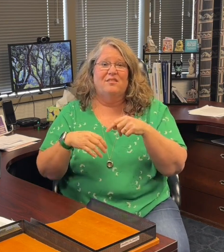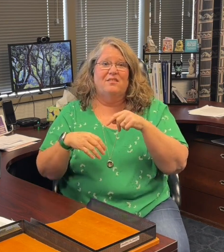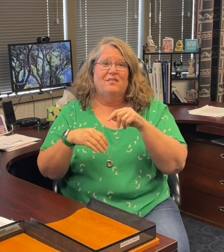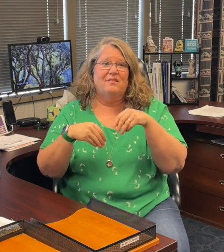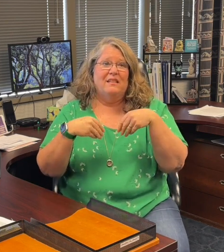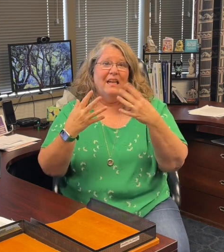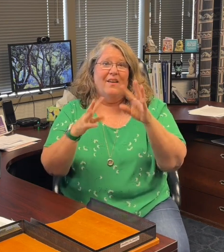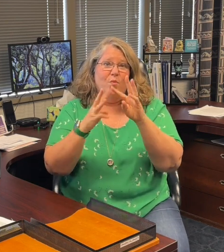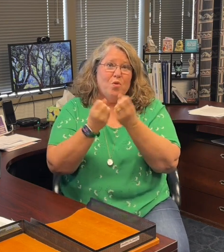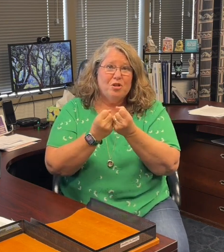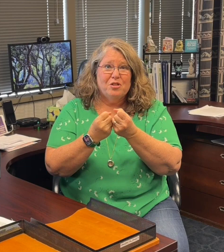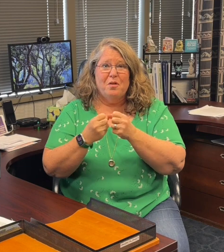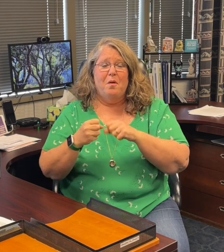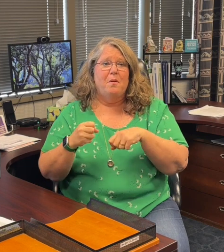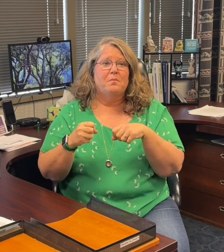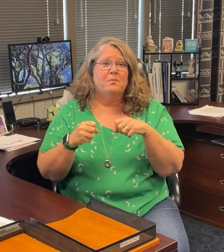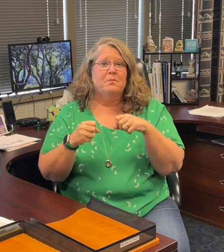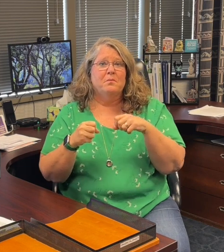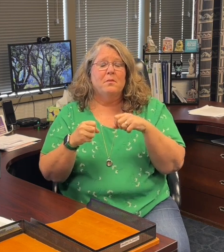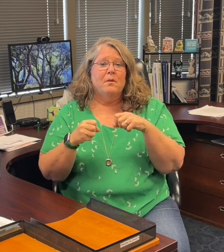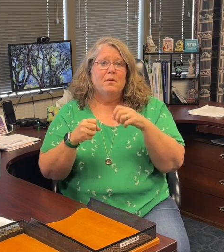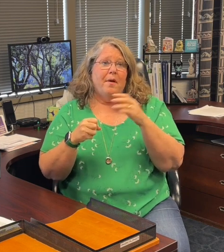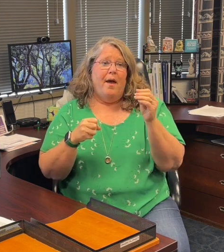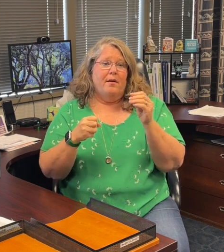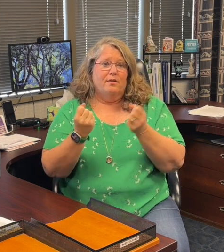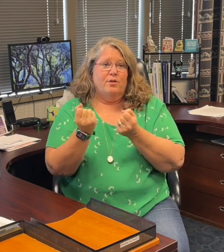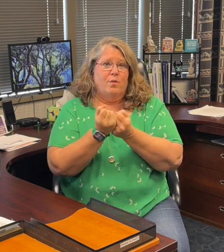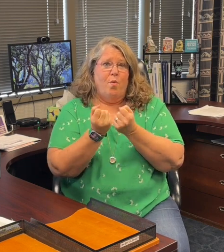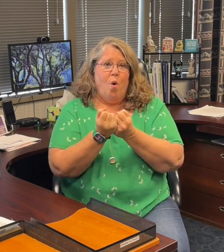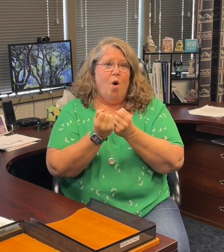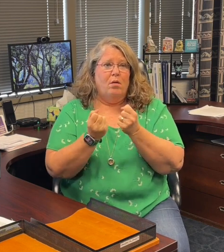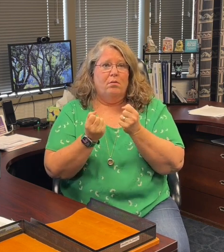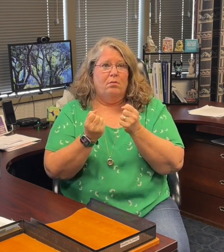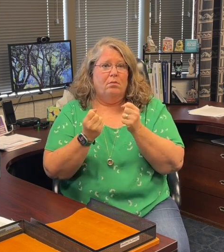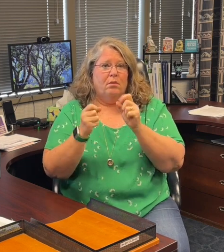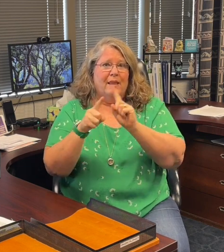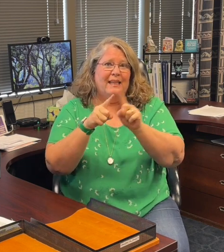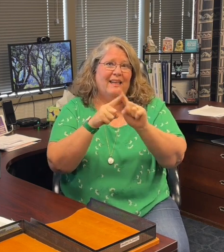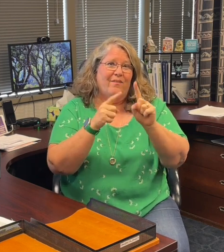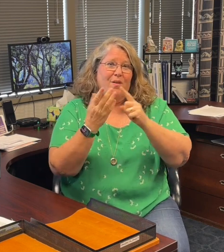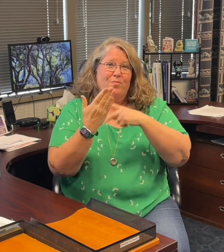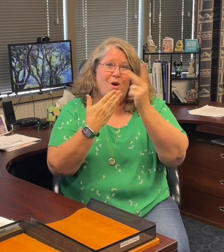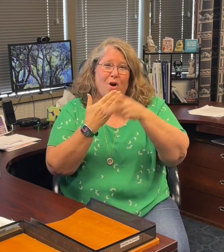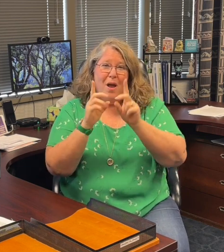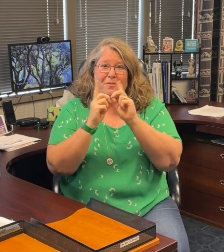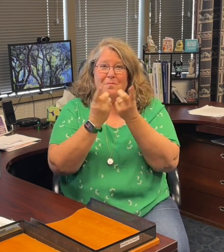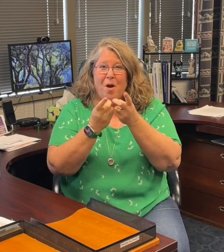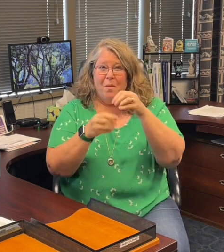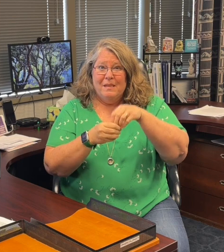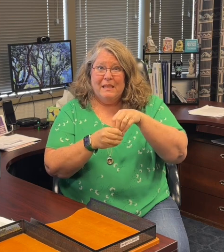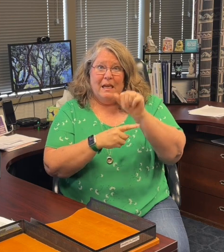We provide consultation, provide workshops, and provide support for the different programs